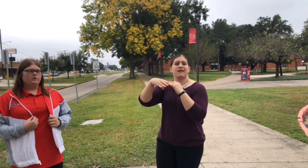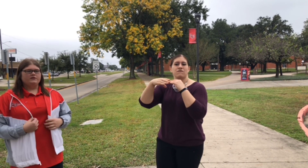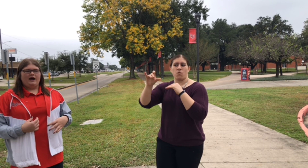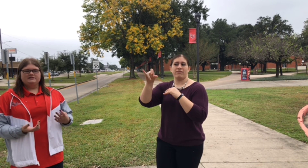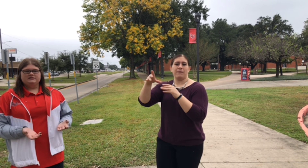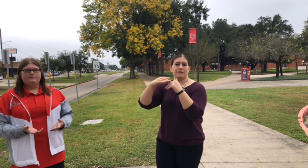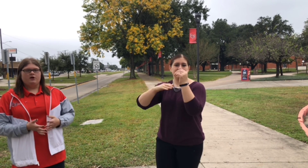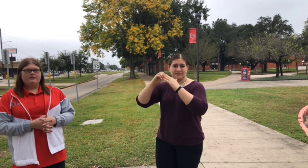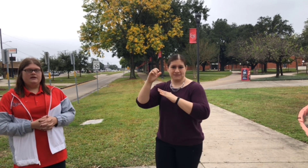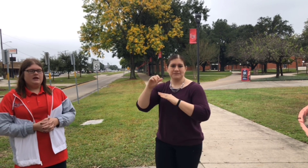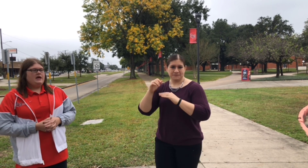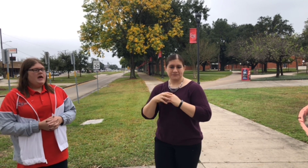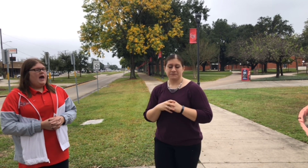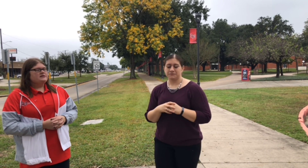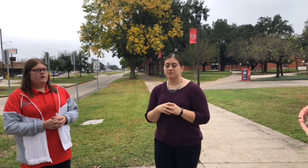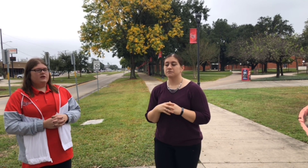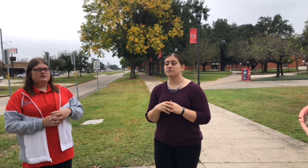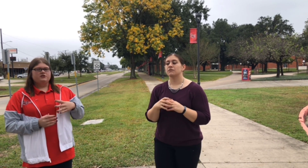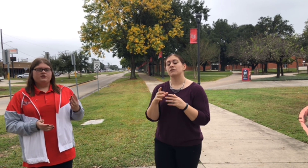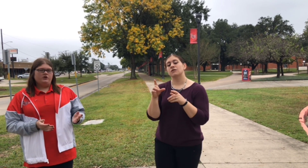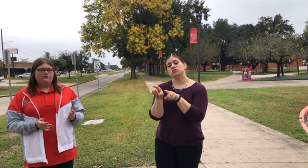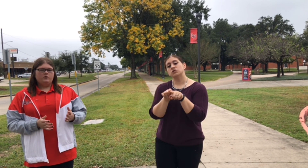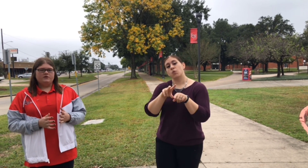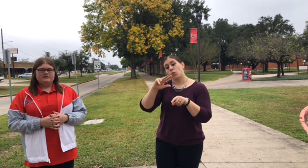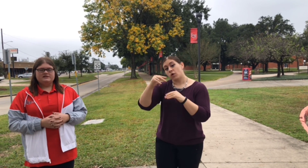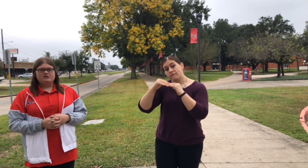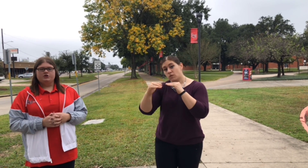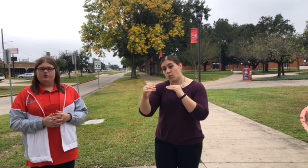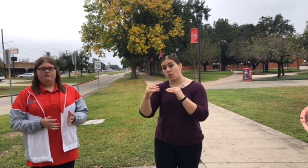floor, the IT department. On the third floor, this is our new